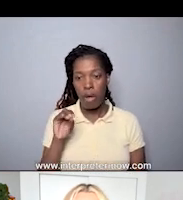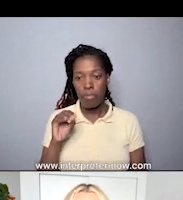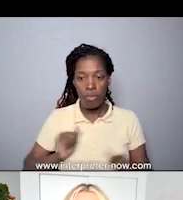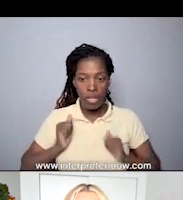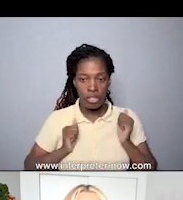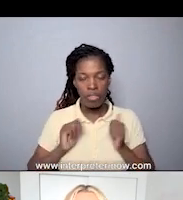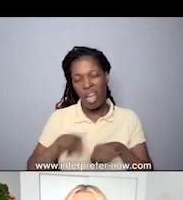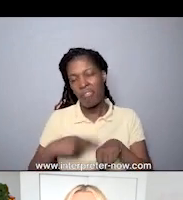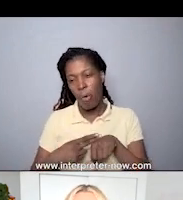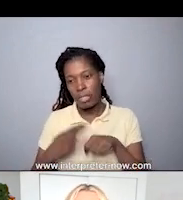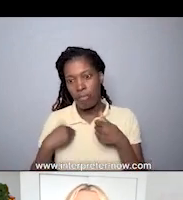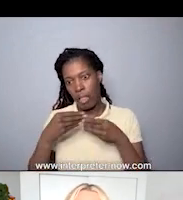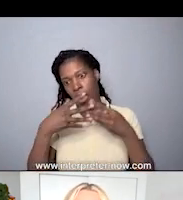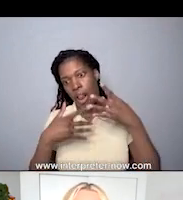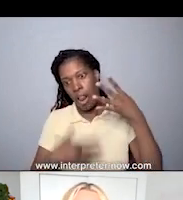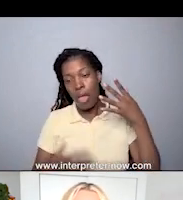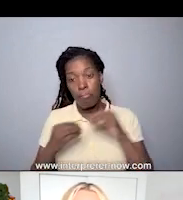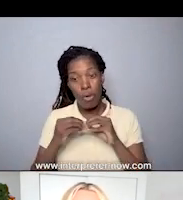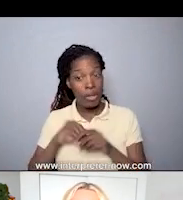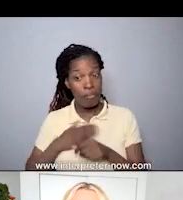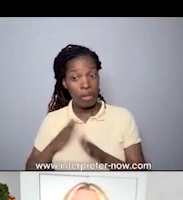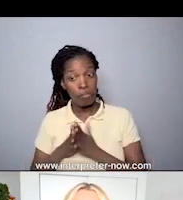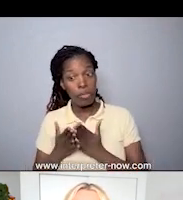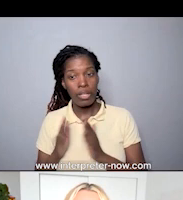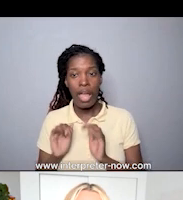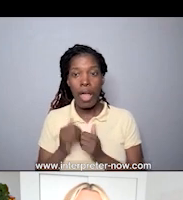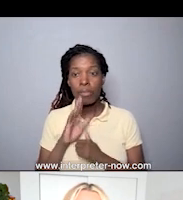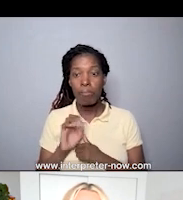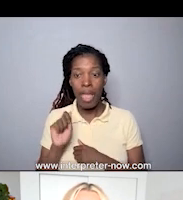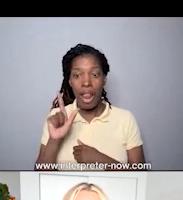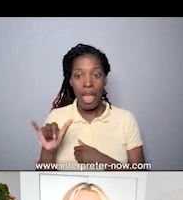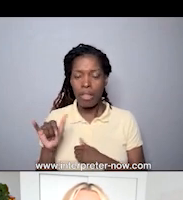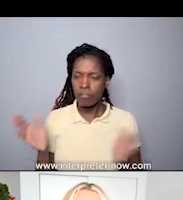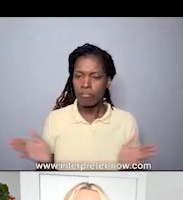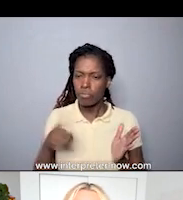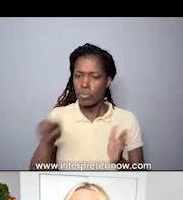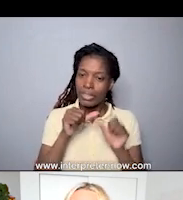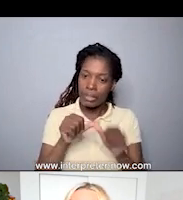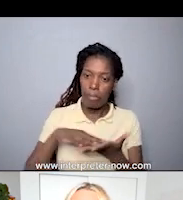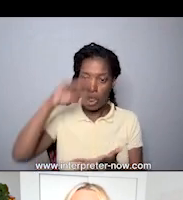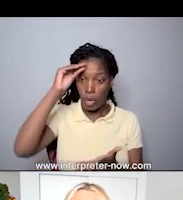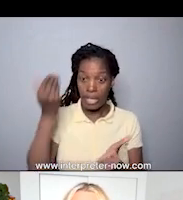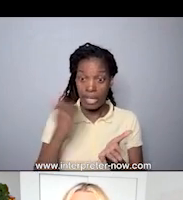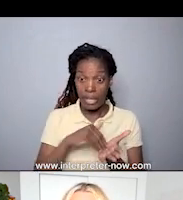Of course, there are a lot more in my book, How to Be an Ally. So I encourage you to keep learning, again.